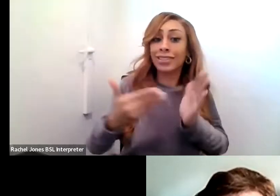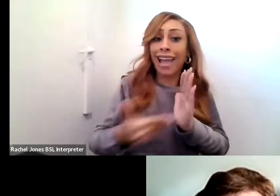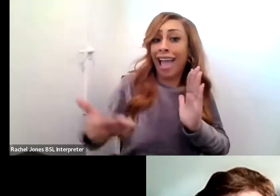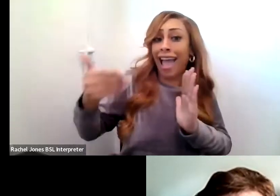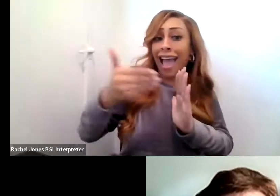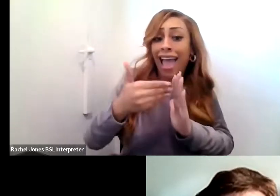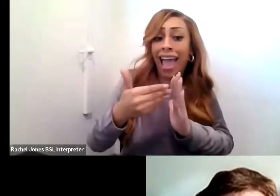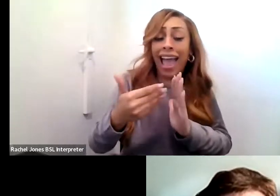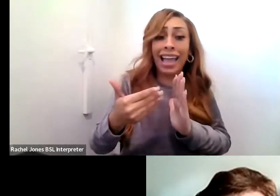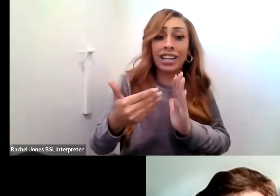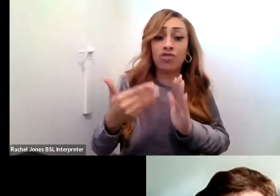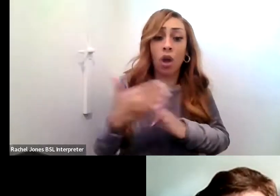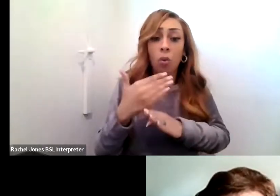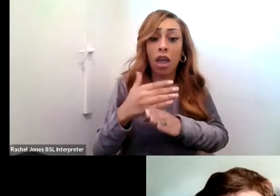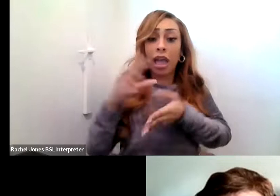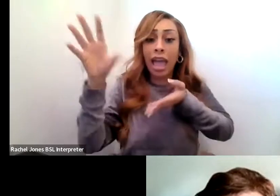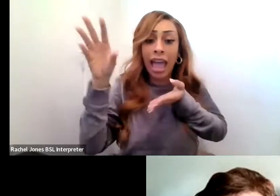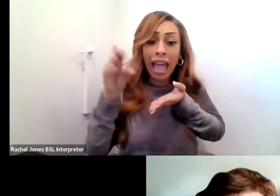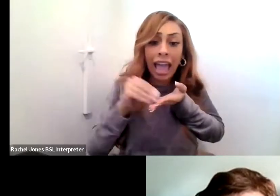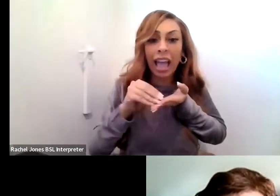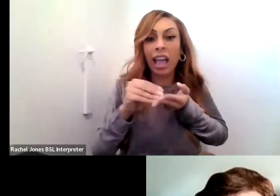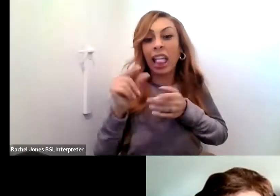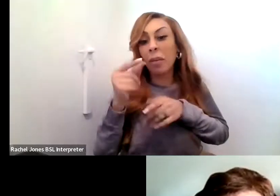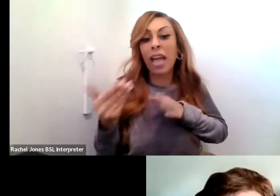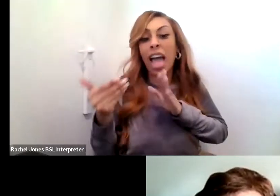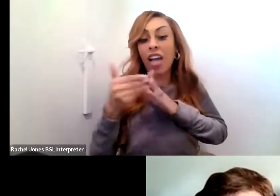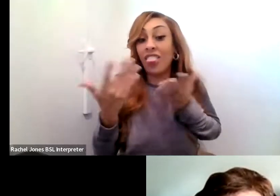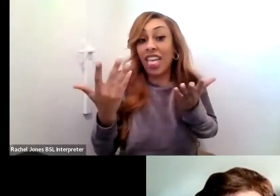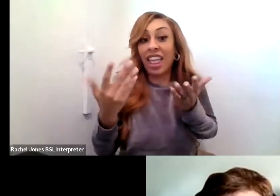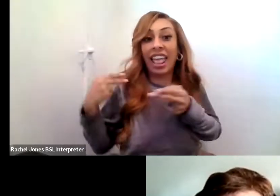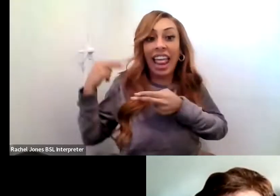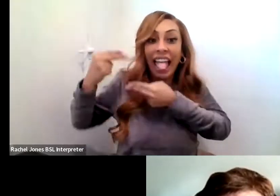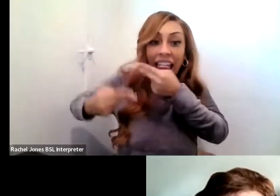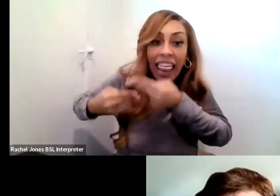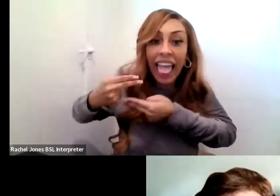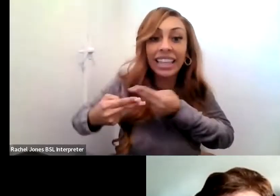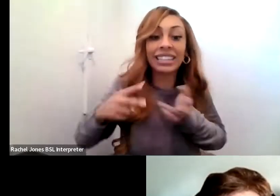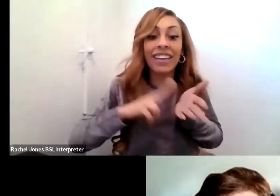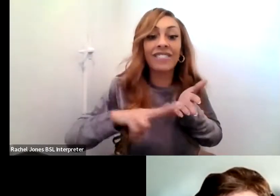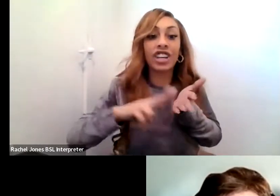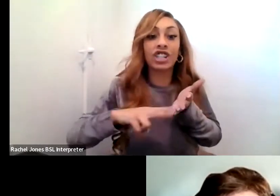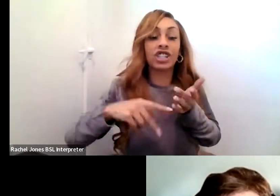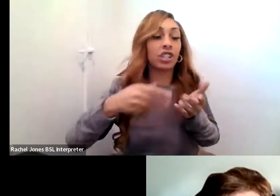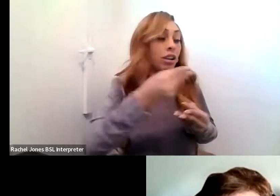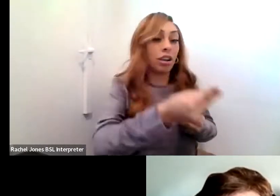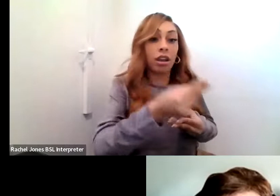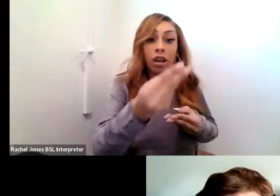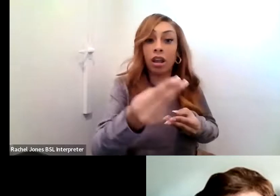captioning it, a bit of extra work, and then you've got a legacy version of the work for any other opportunity that comes up.